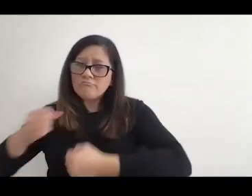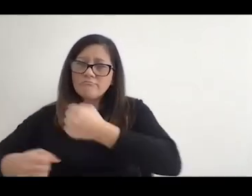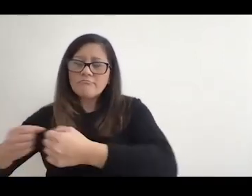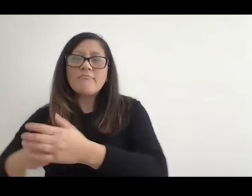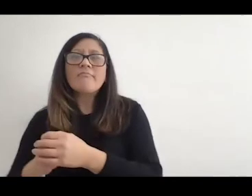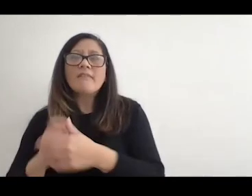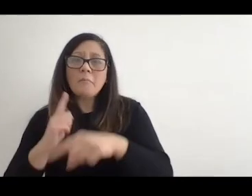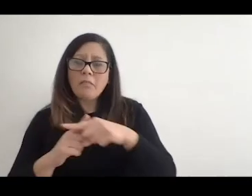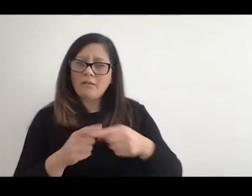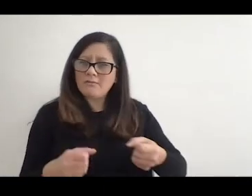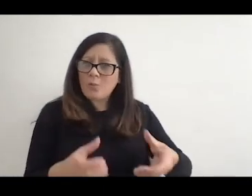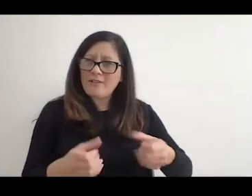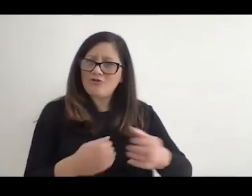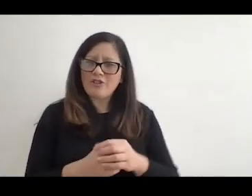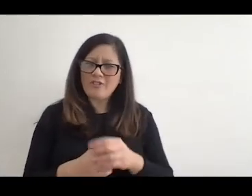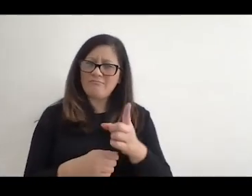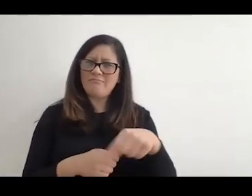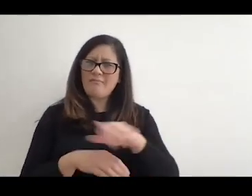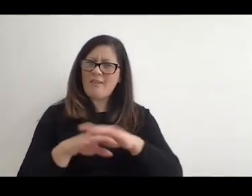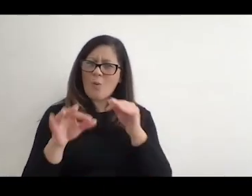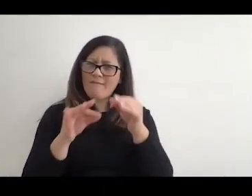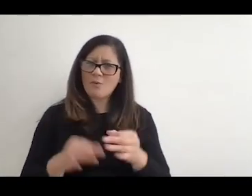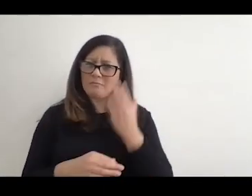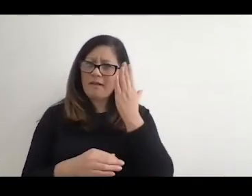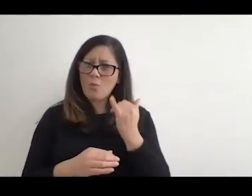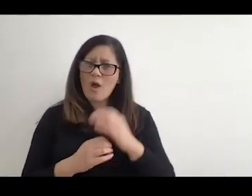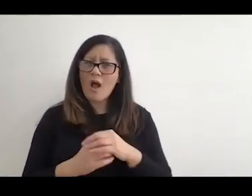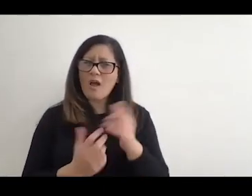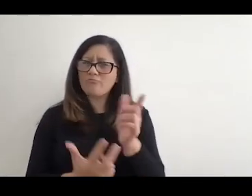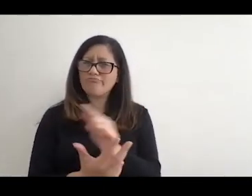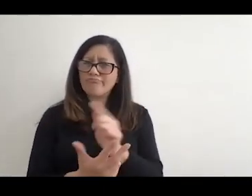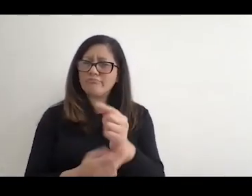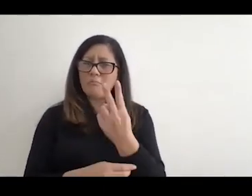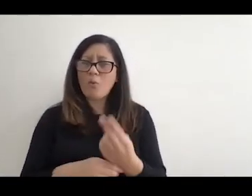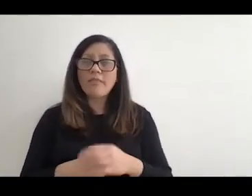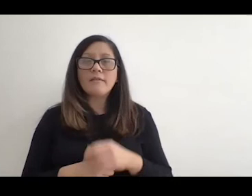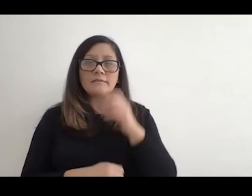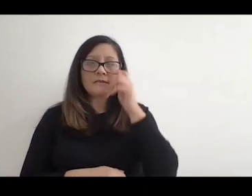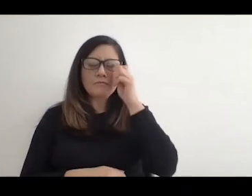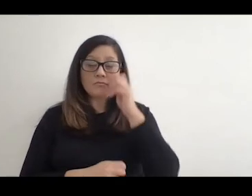It's just a thing that they may have to do. So also let's take.